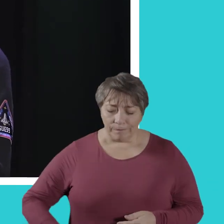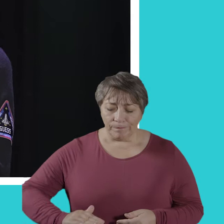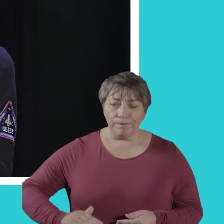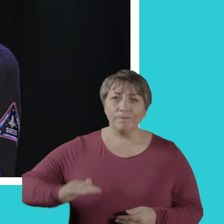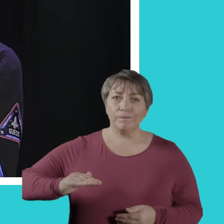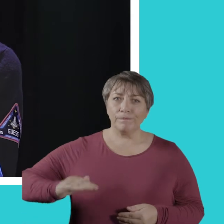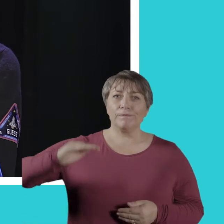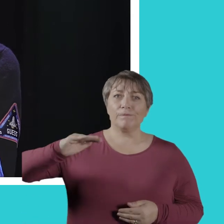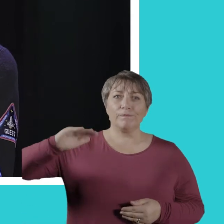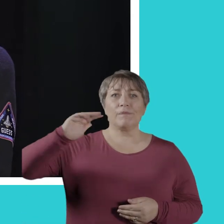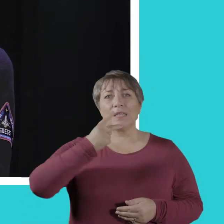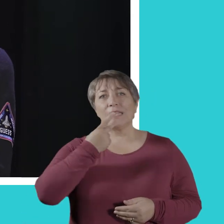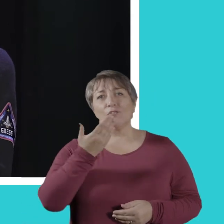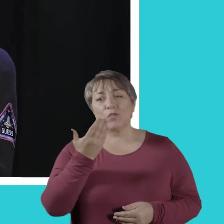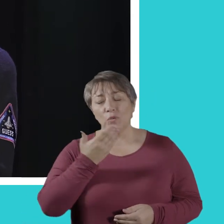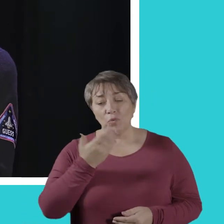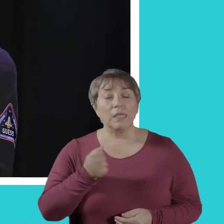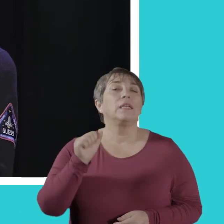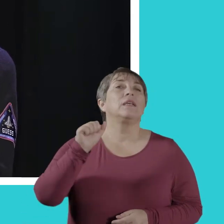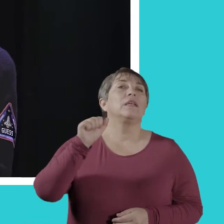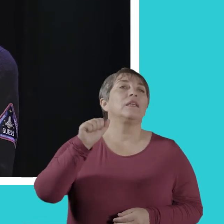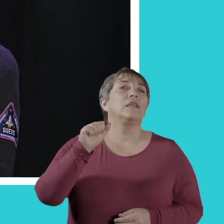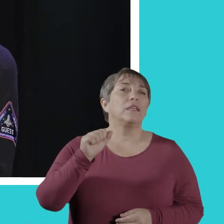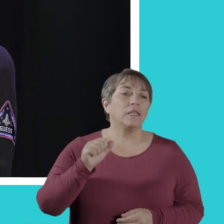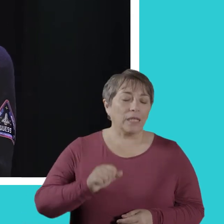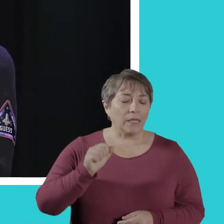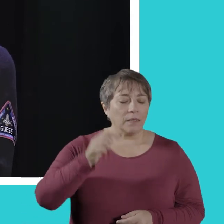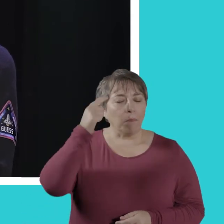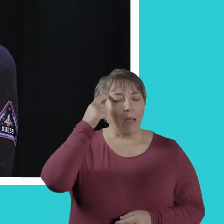when I was in secondary school. Yes my mind is my mindset has shifted and I've evolved as a man but